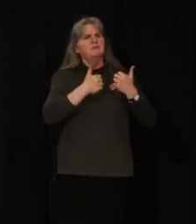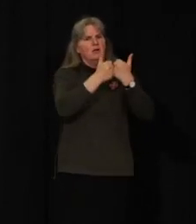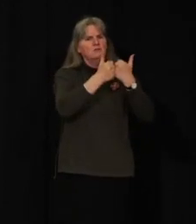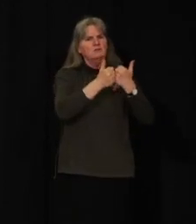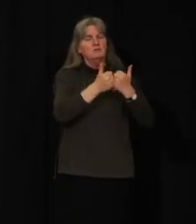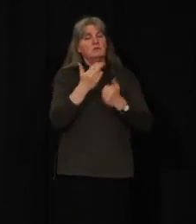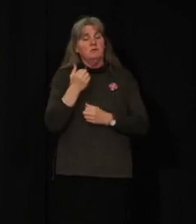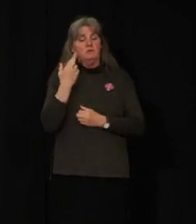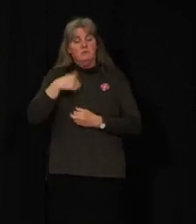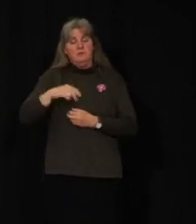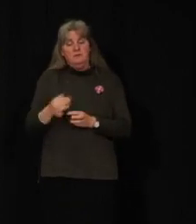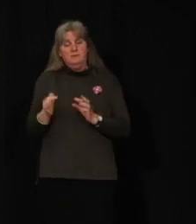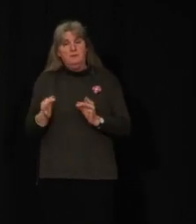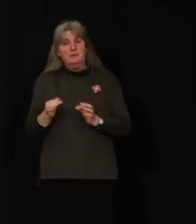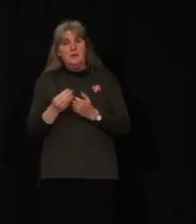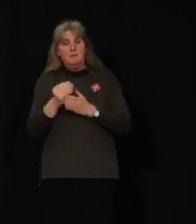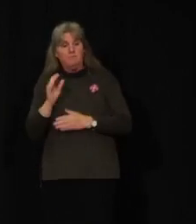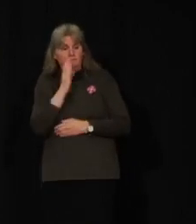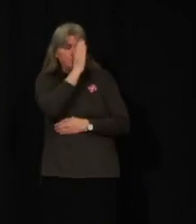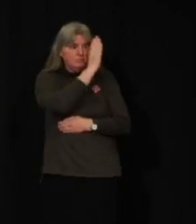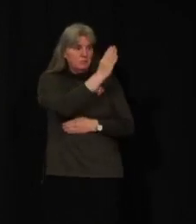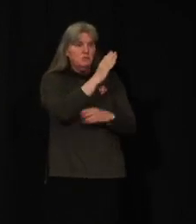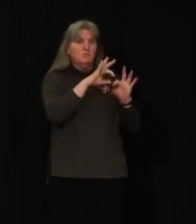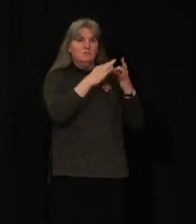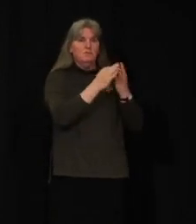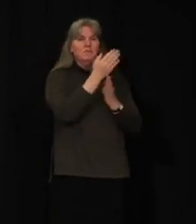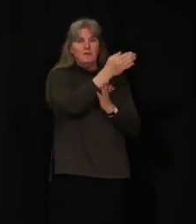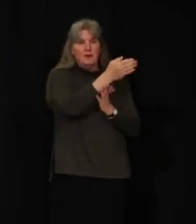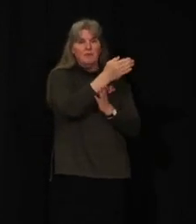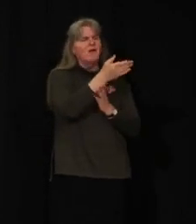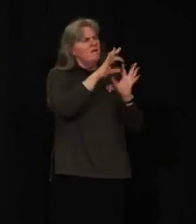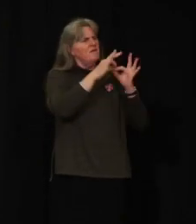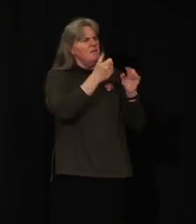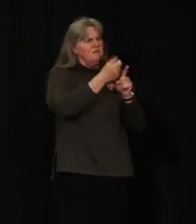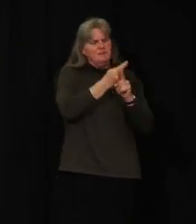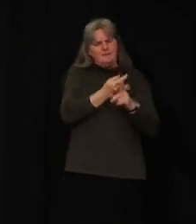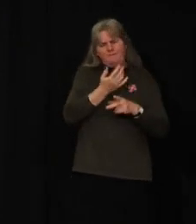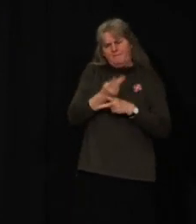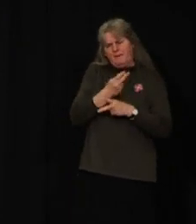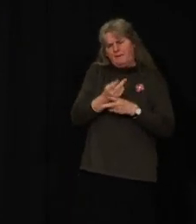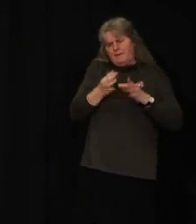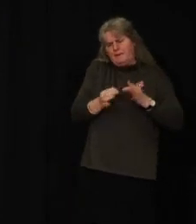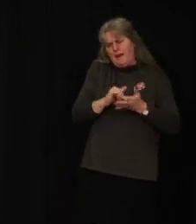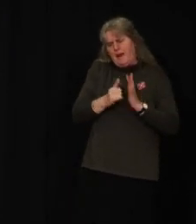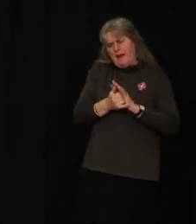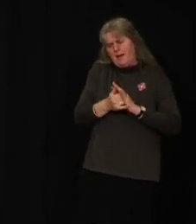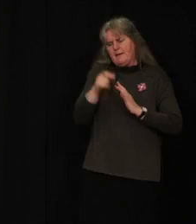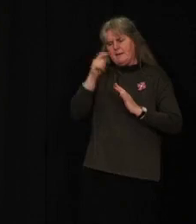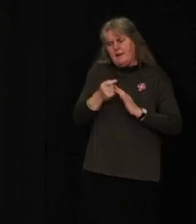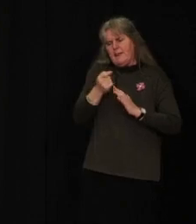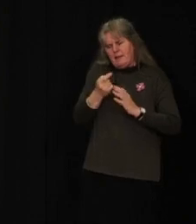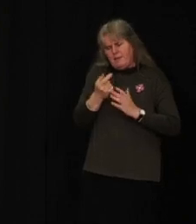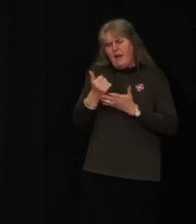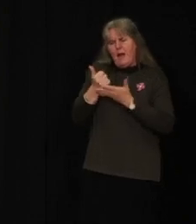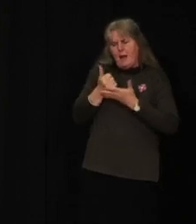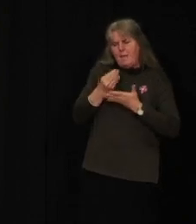That is why we are providing this funding directly to families so that they can determine how to use the support to offset the challenges they